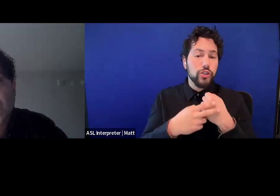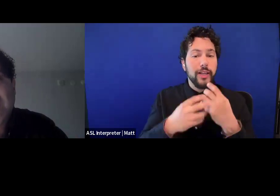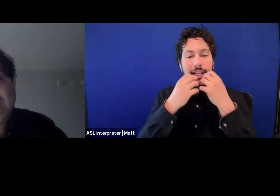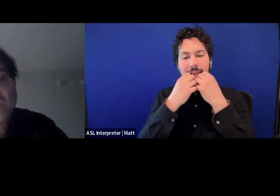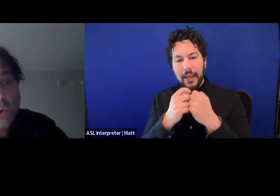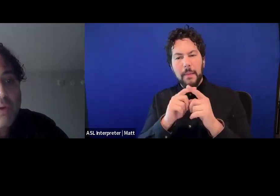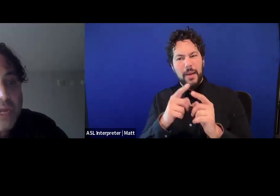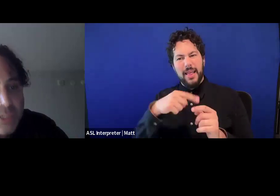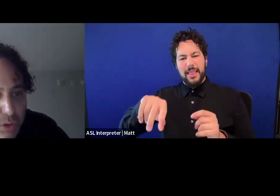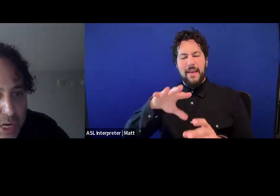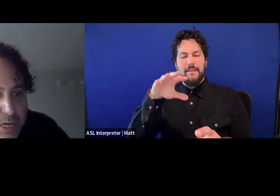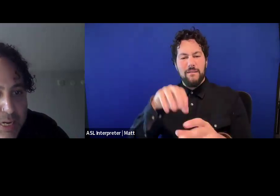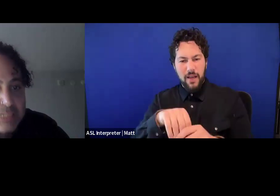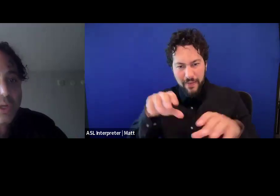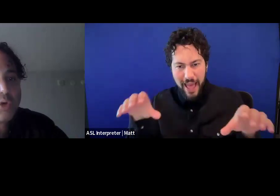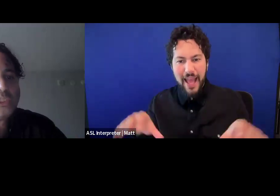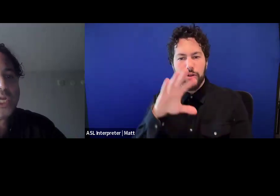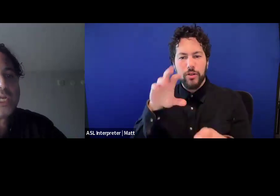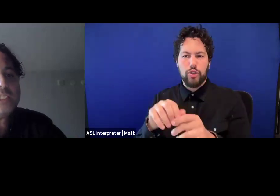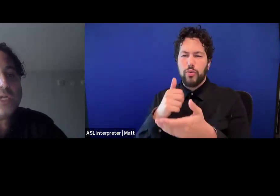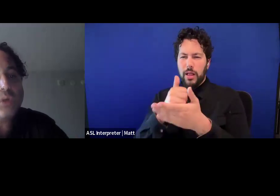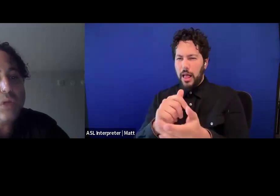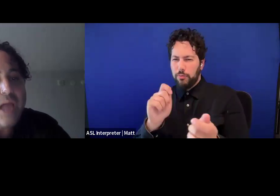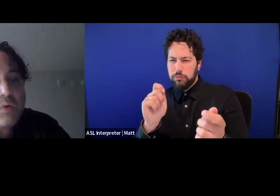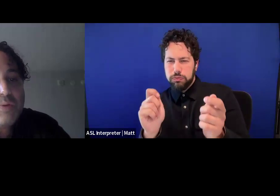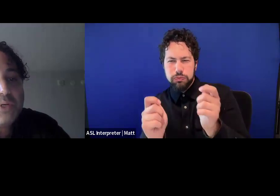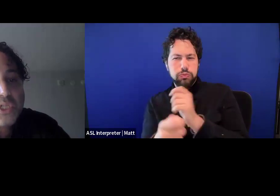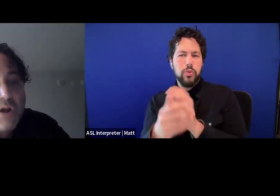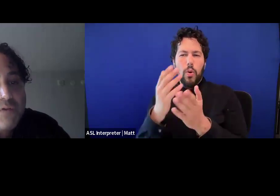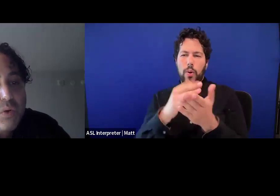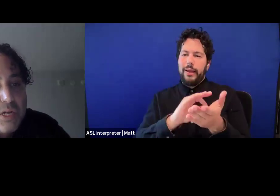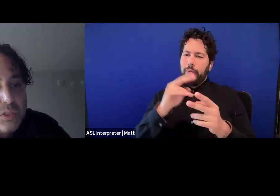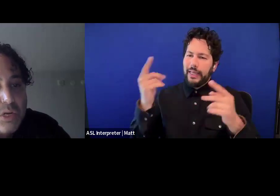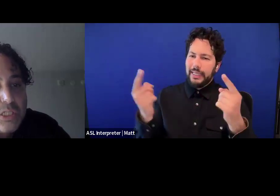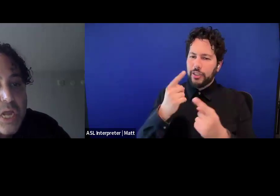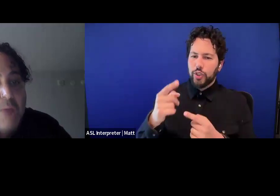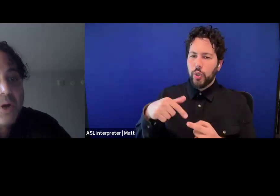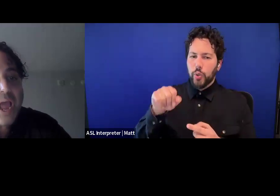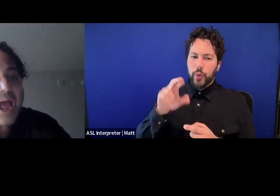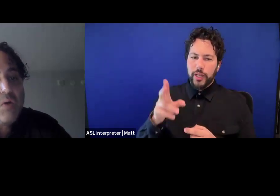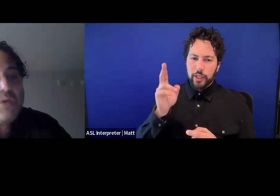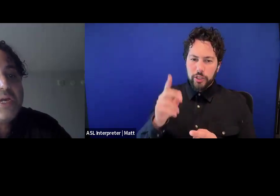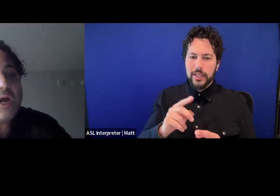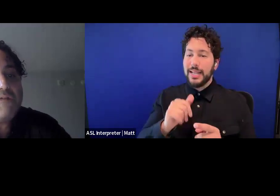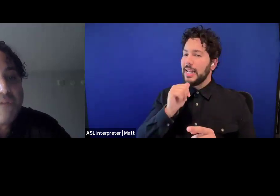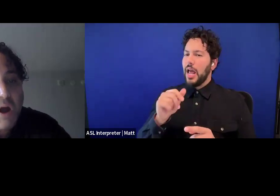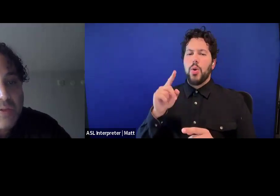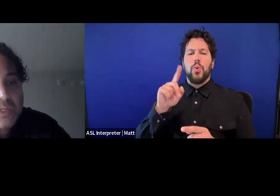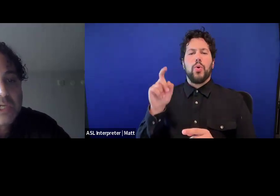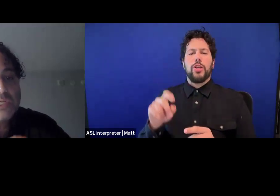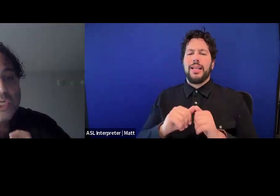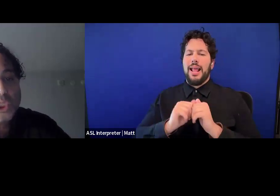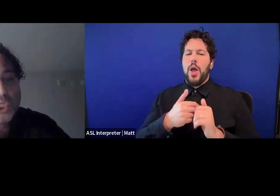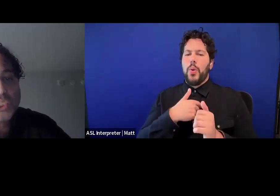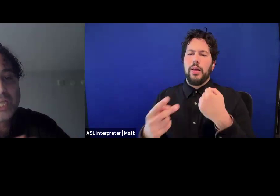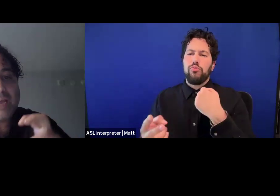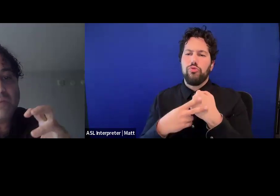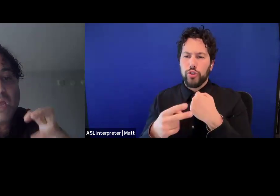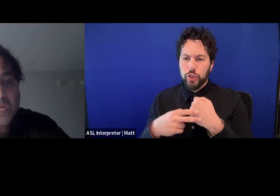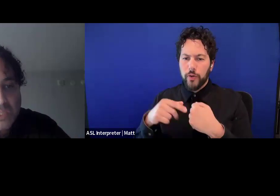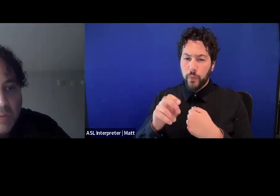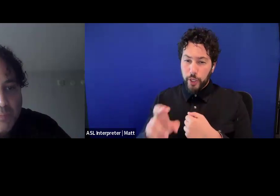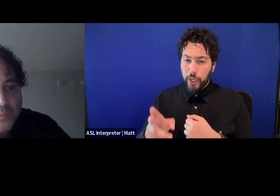as queer history. So the question is not only how we preserve queer histories, but how we confront the conditions that have limited them.